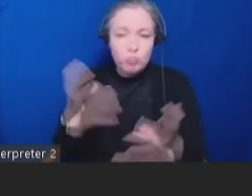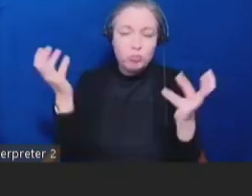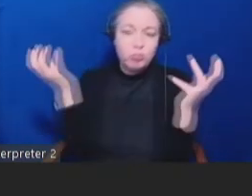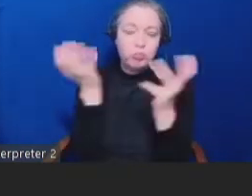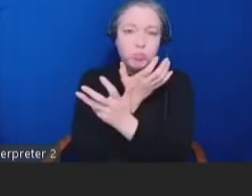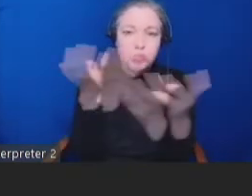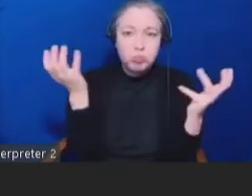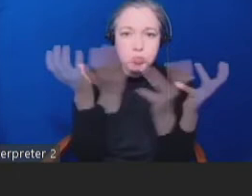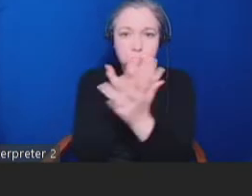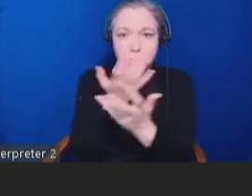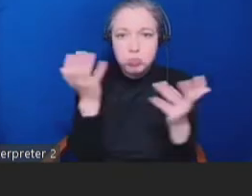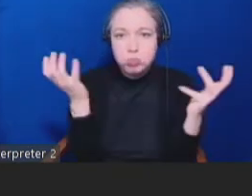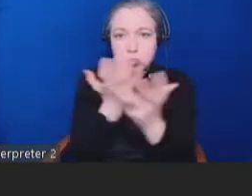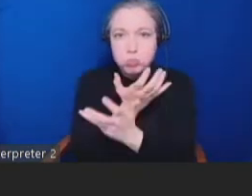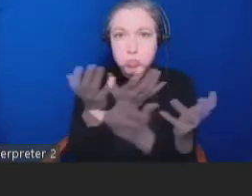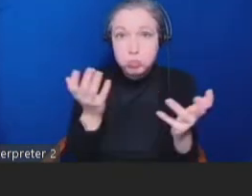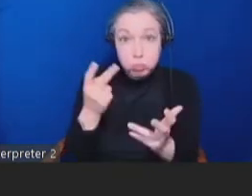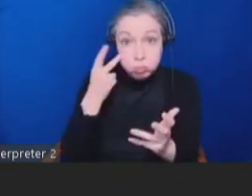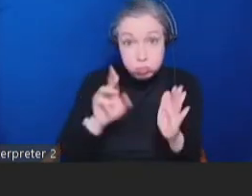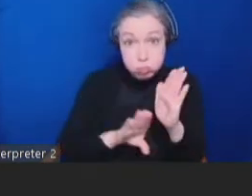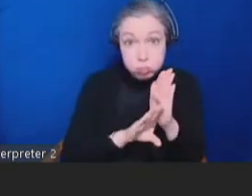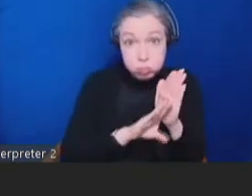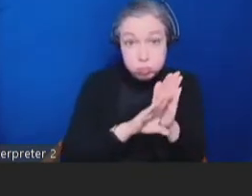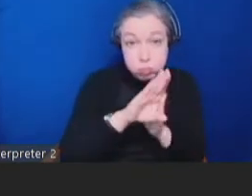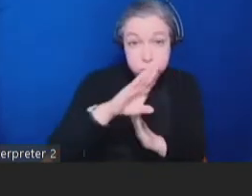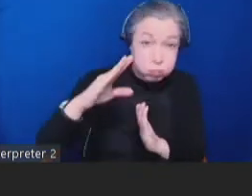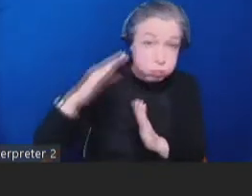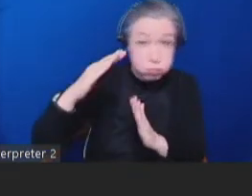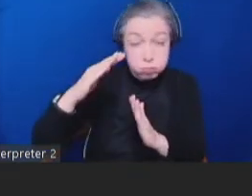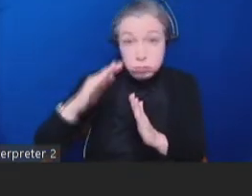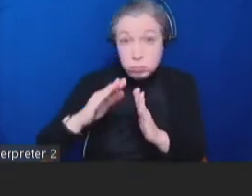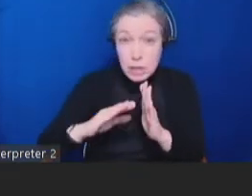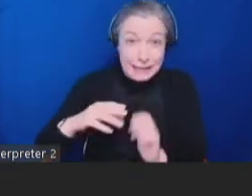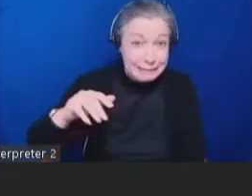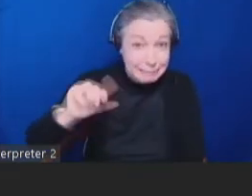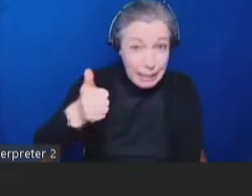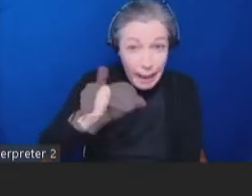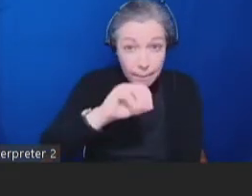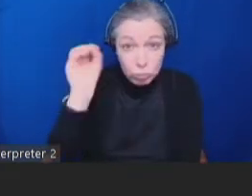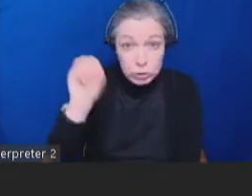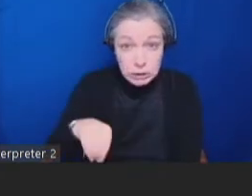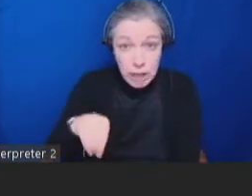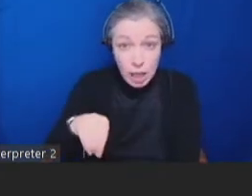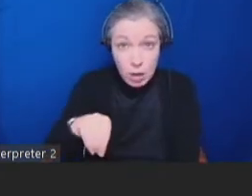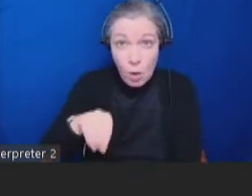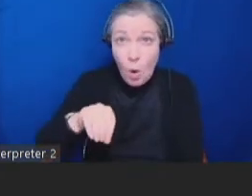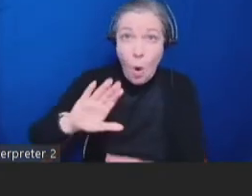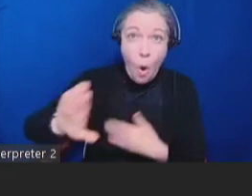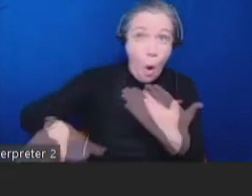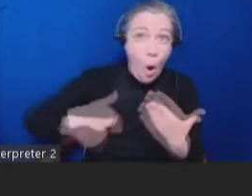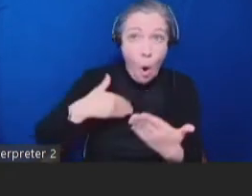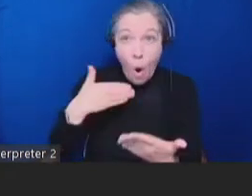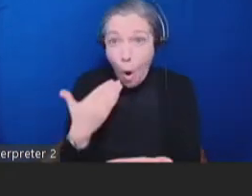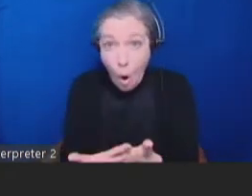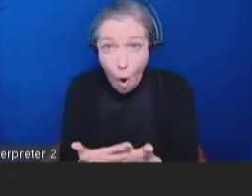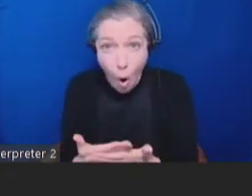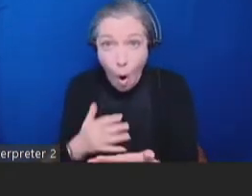reaching as high as 10 percent of all peripheral blood T cells and appear to be durable,